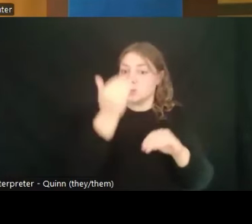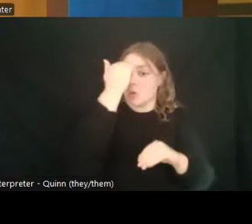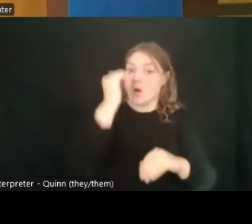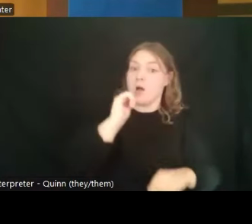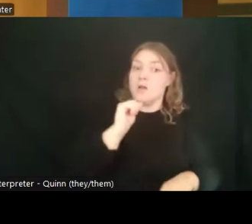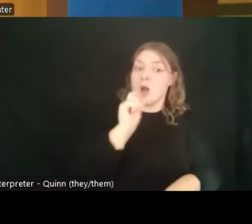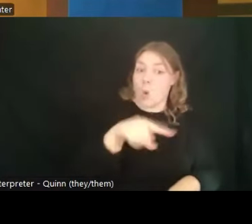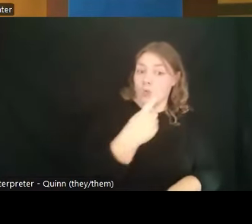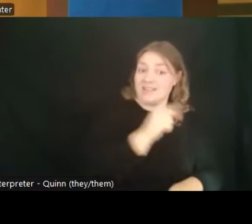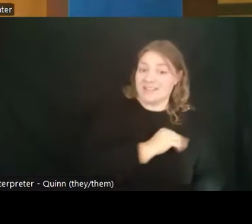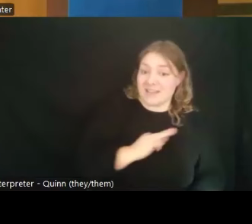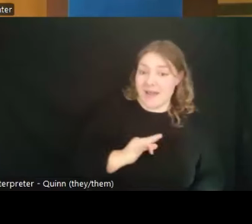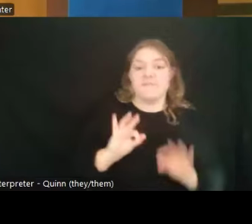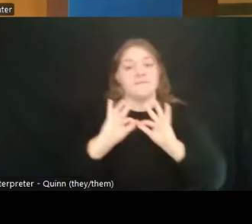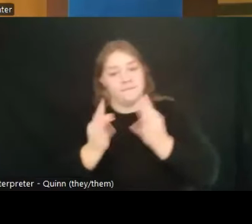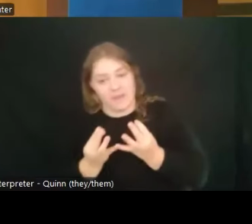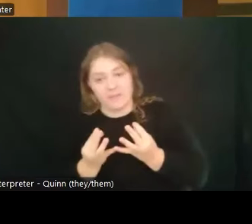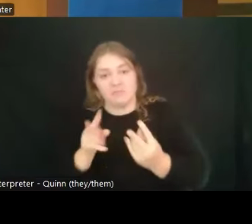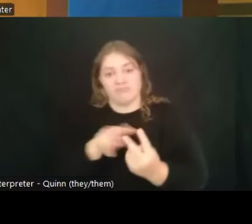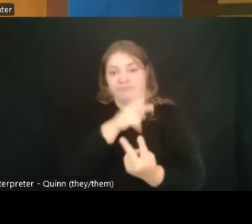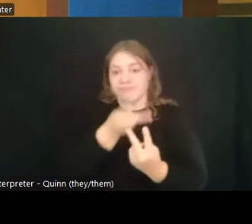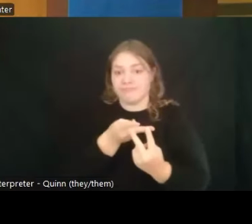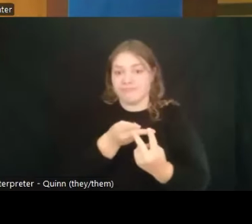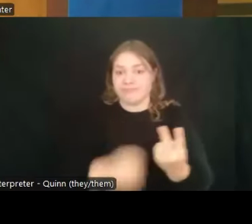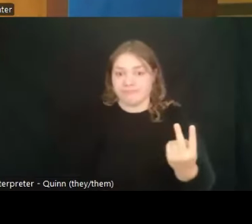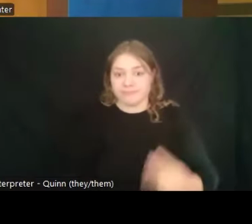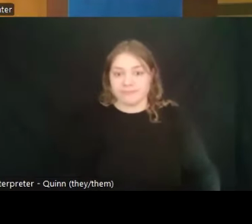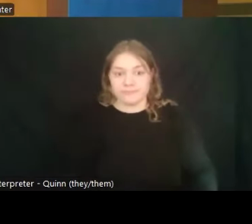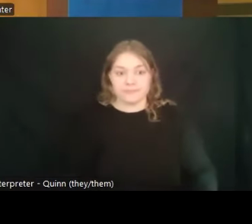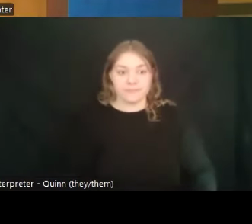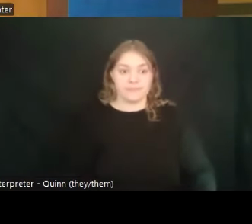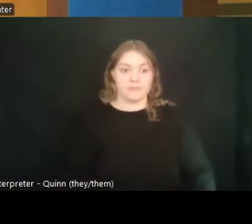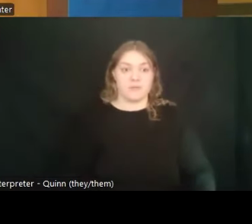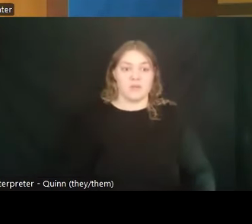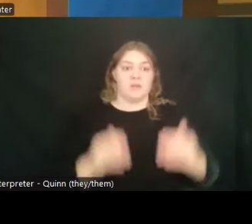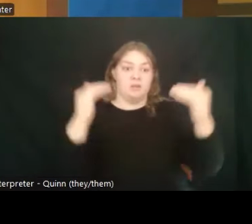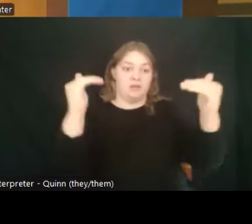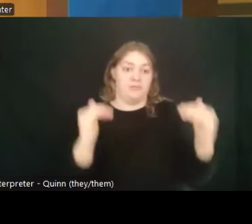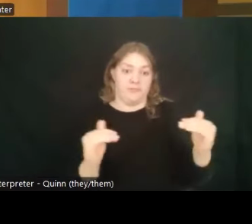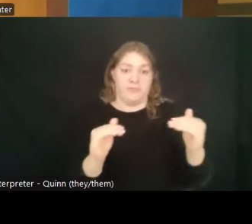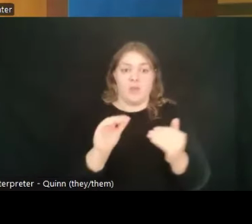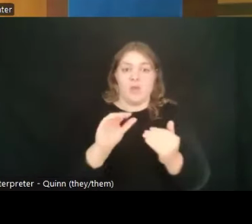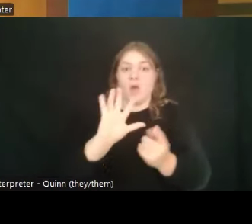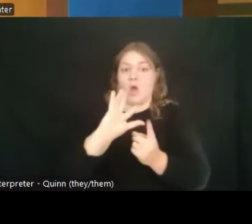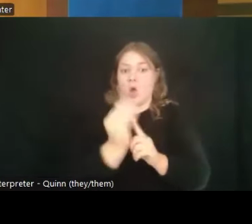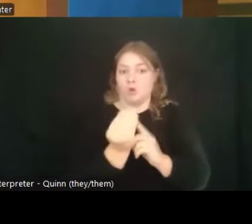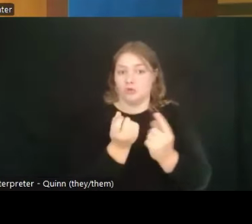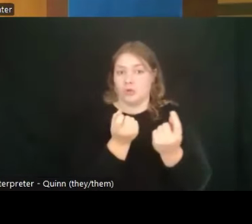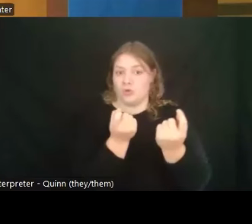also Al for families and vice versa cultural competency um being aware of our um unconscious